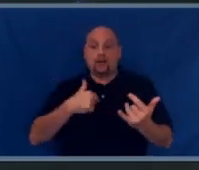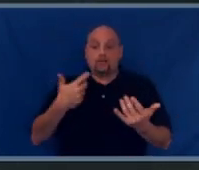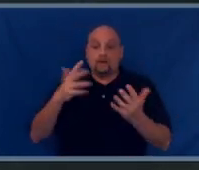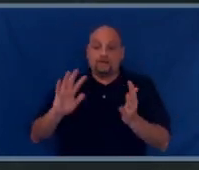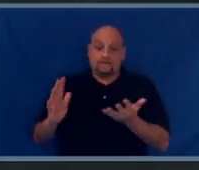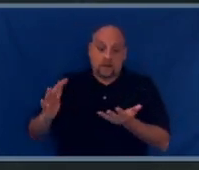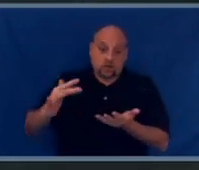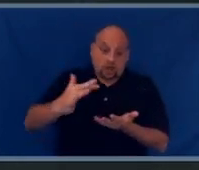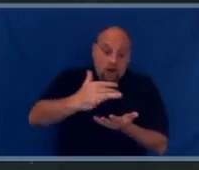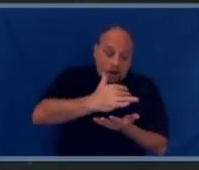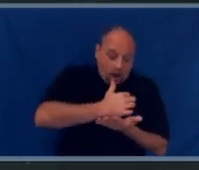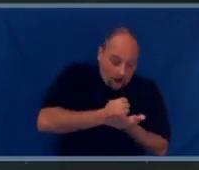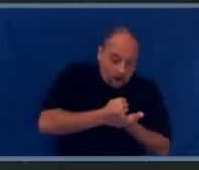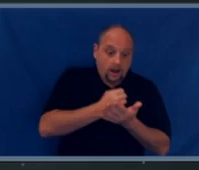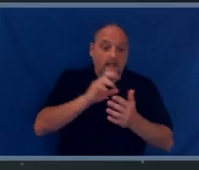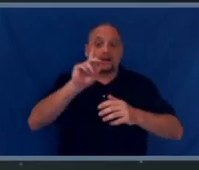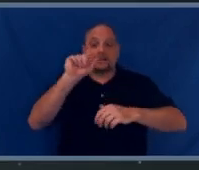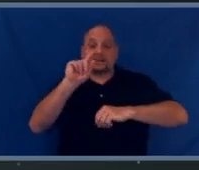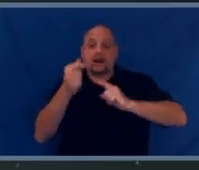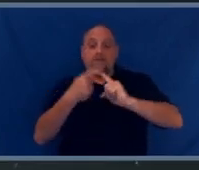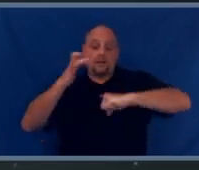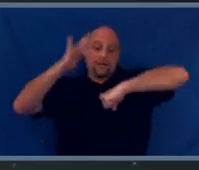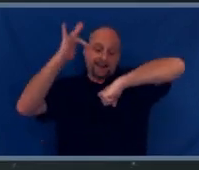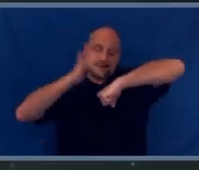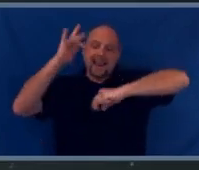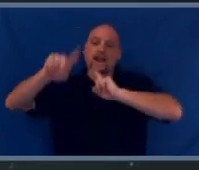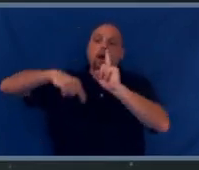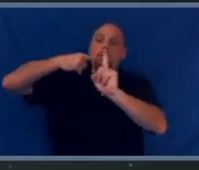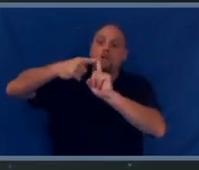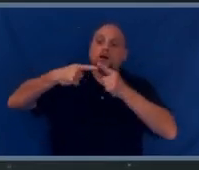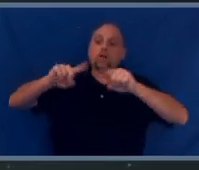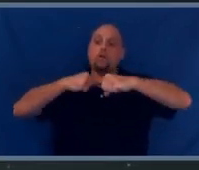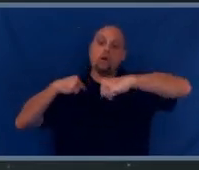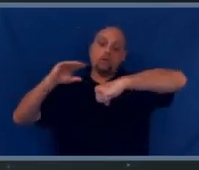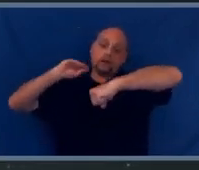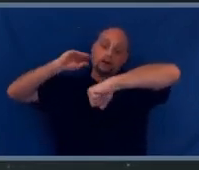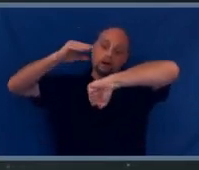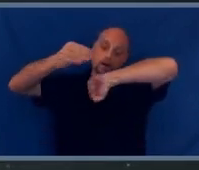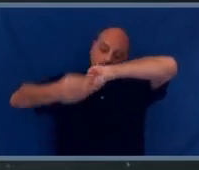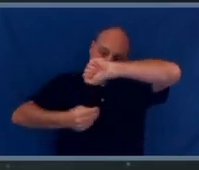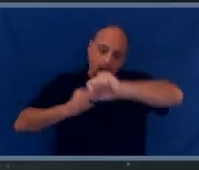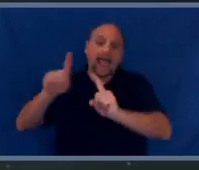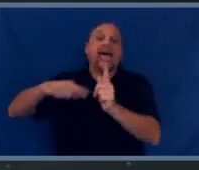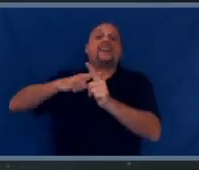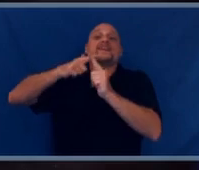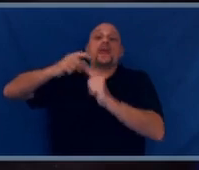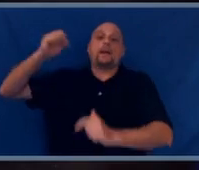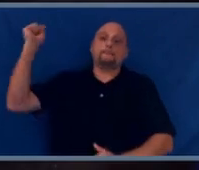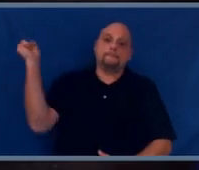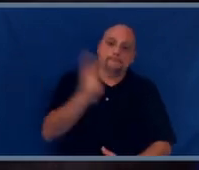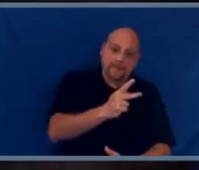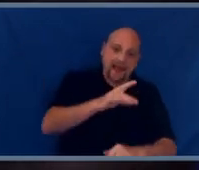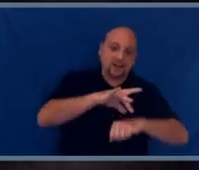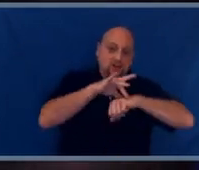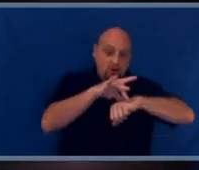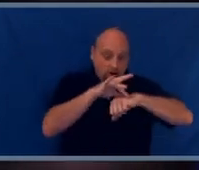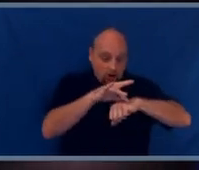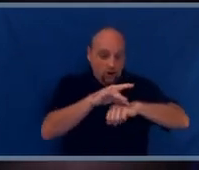THE TAG EVENT NOW.